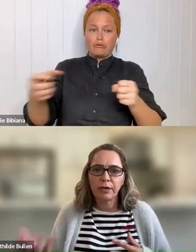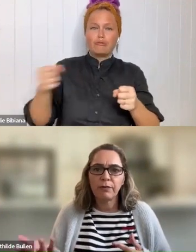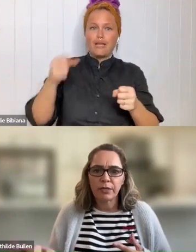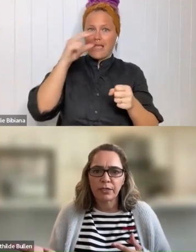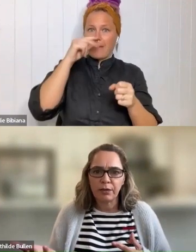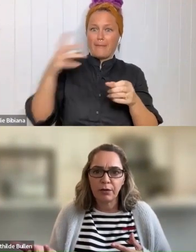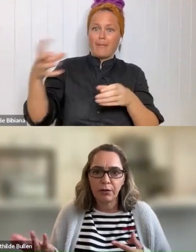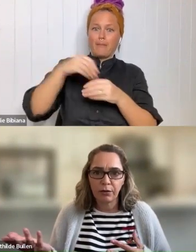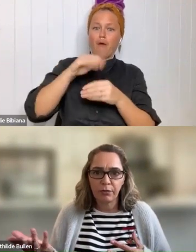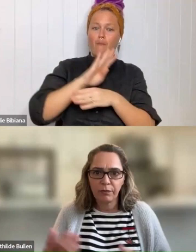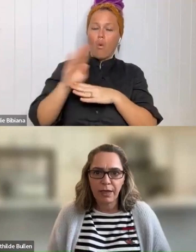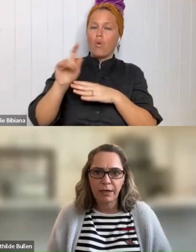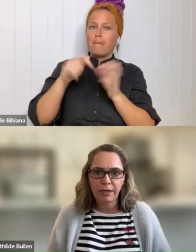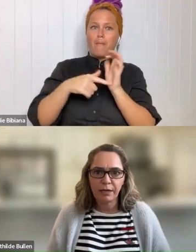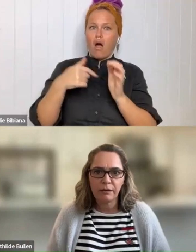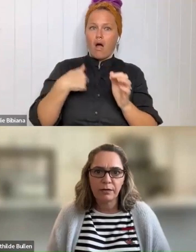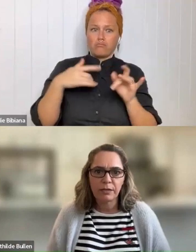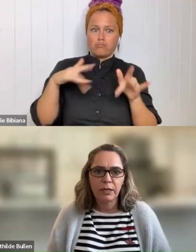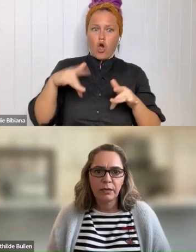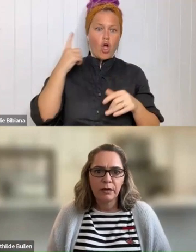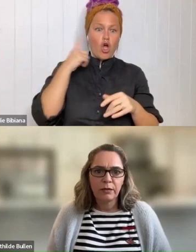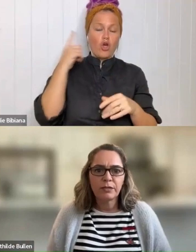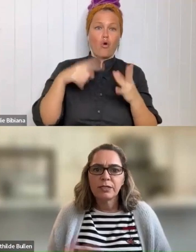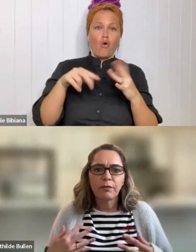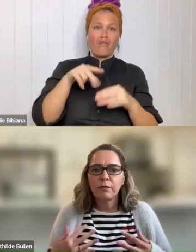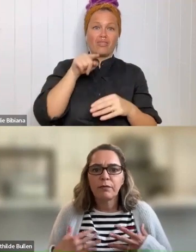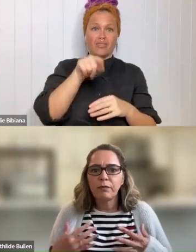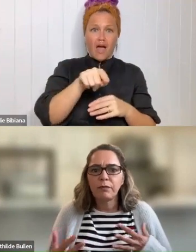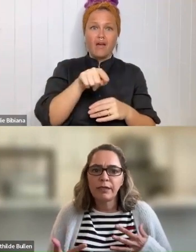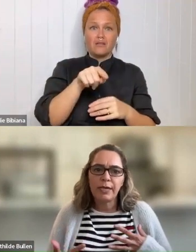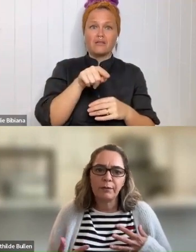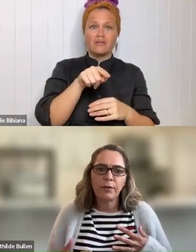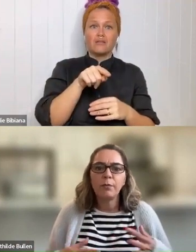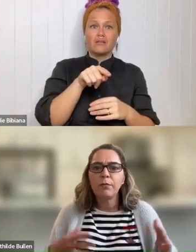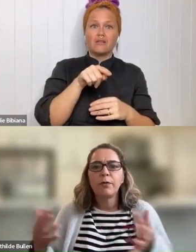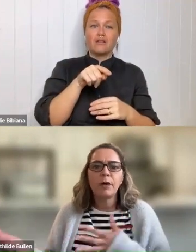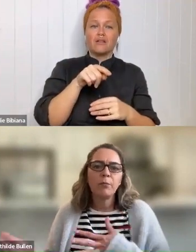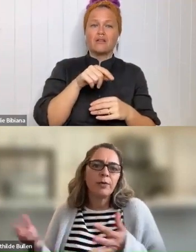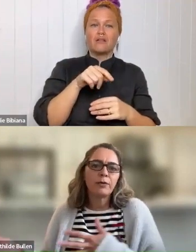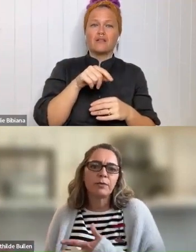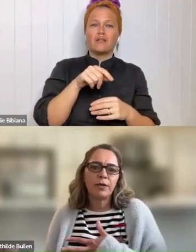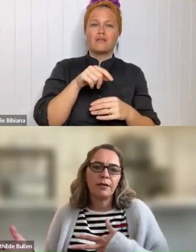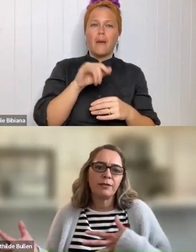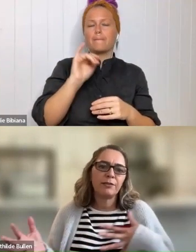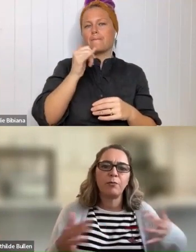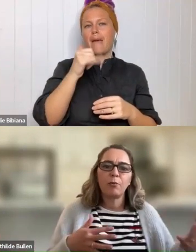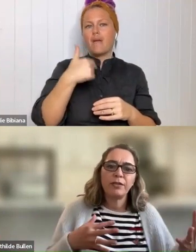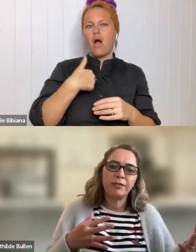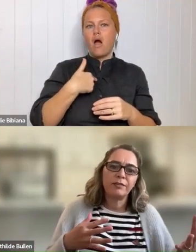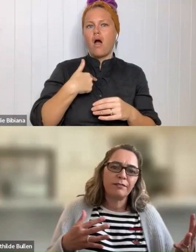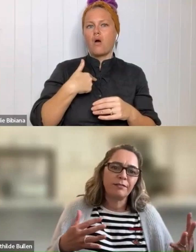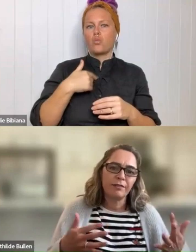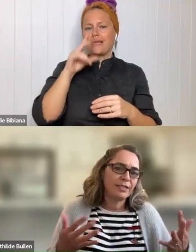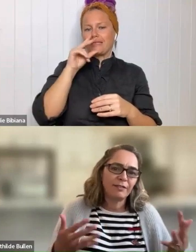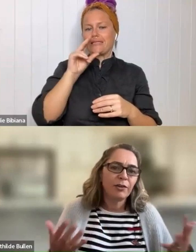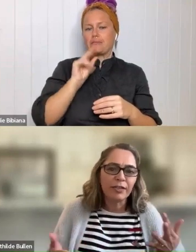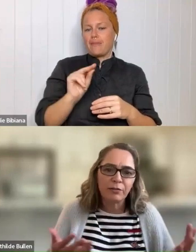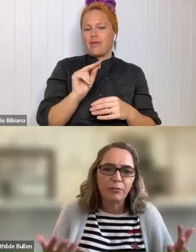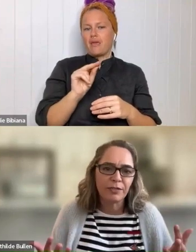I've never actually heard of that. And because there's, yeah, maybe I'll speak to what we, because there's very little we